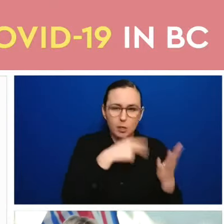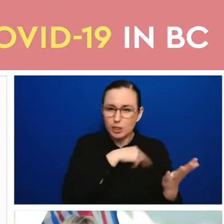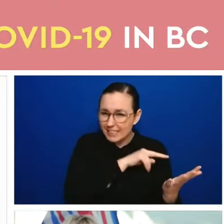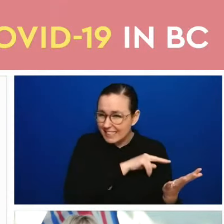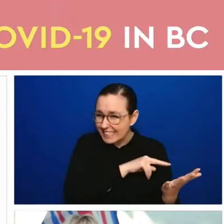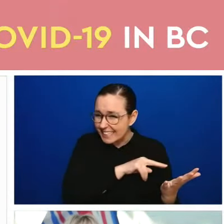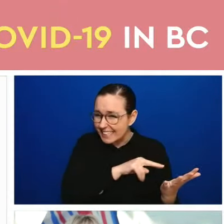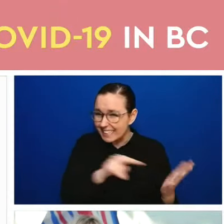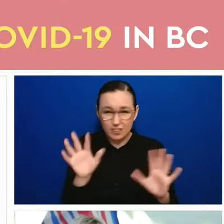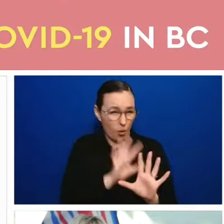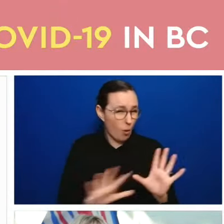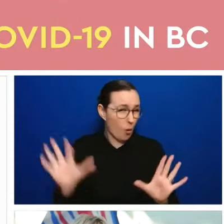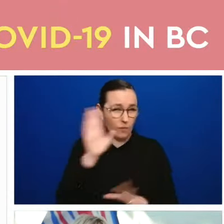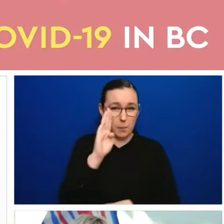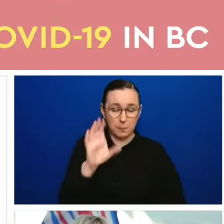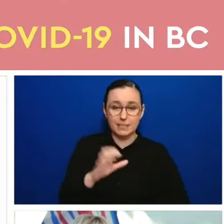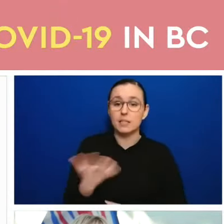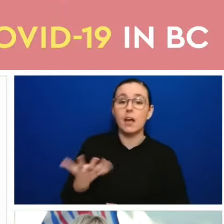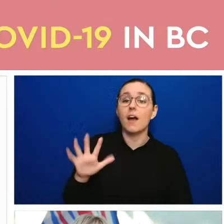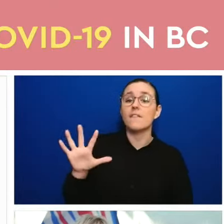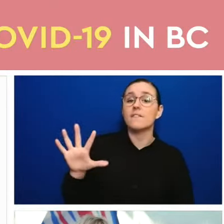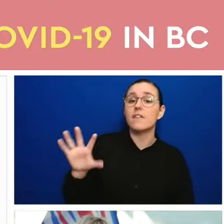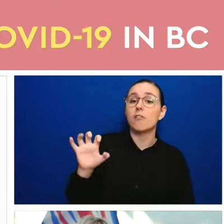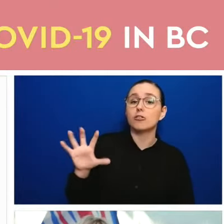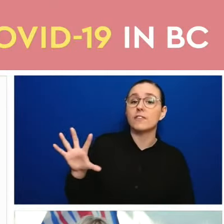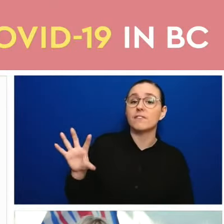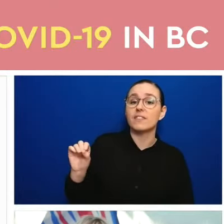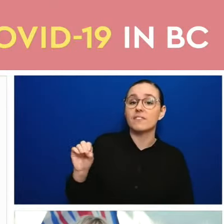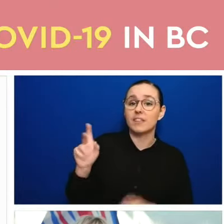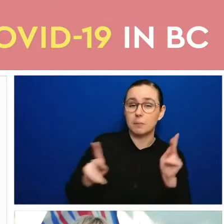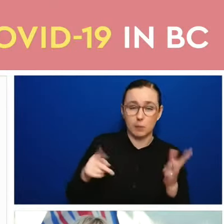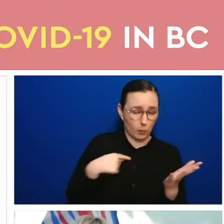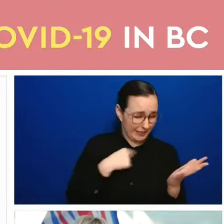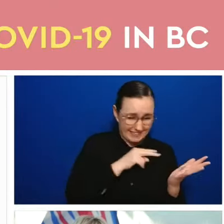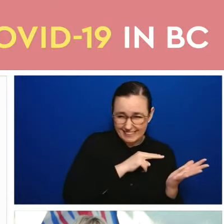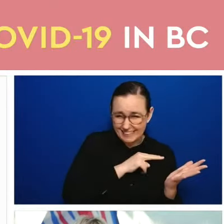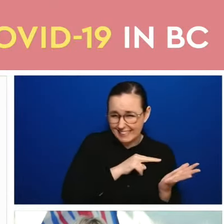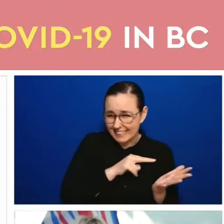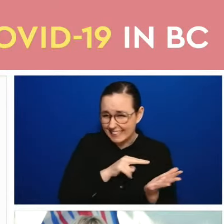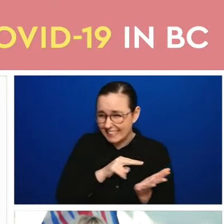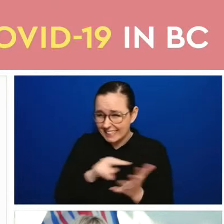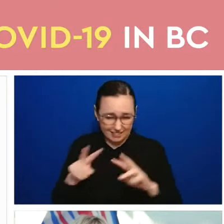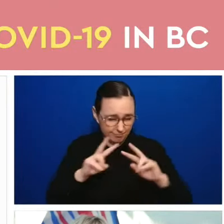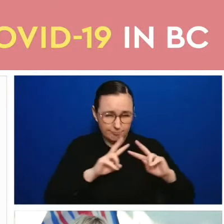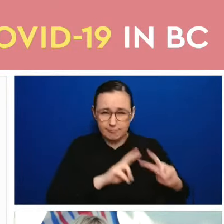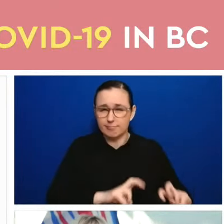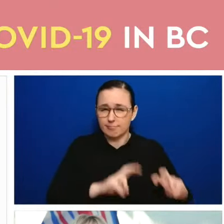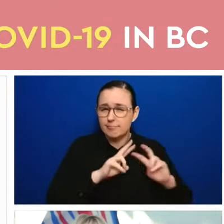from detailed chart reviews, of 550 people across the province